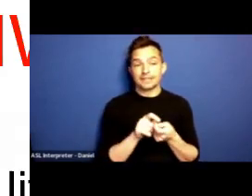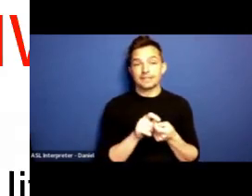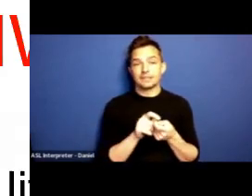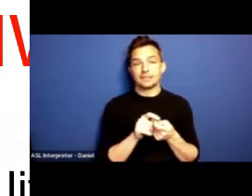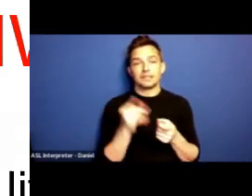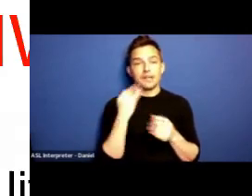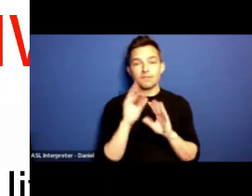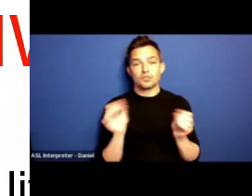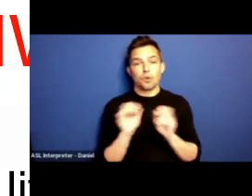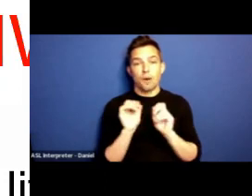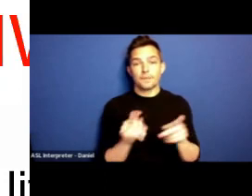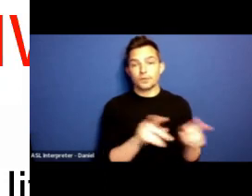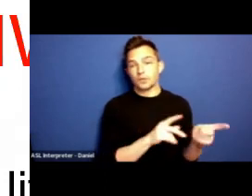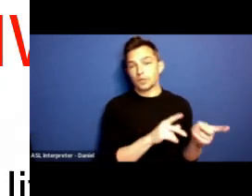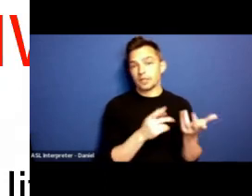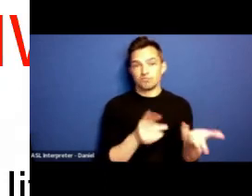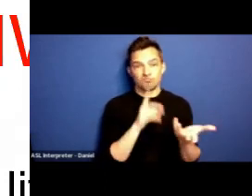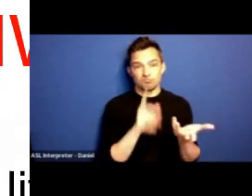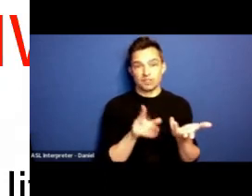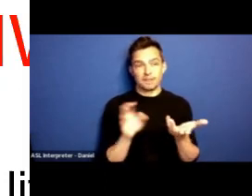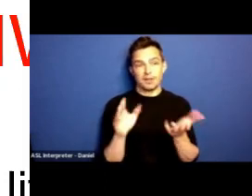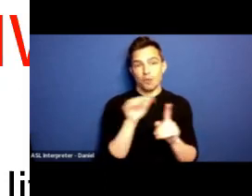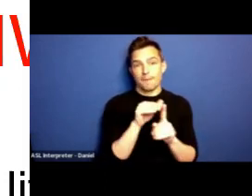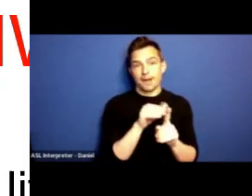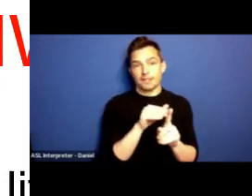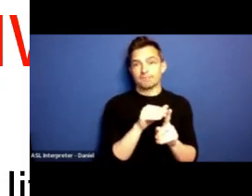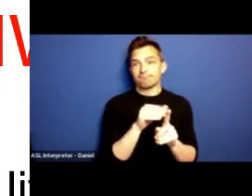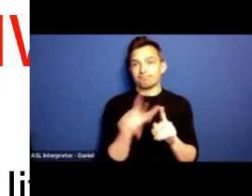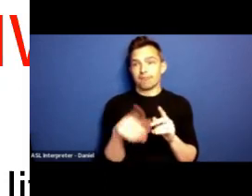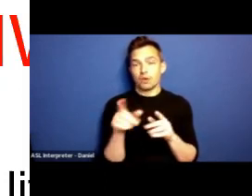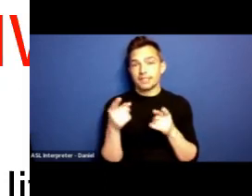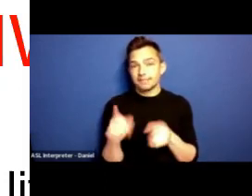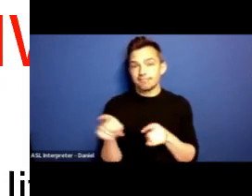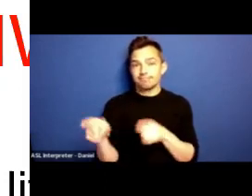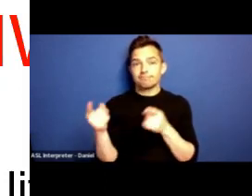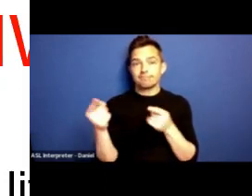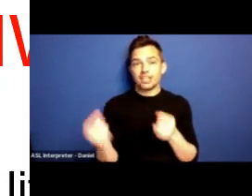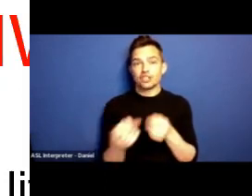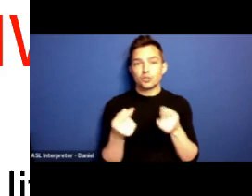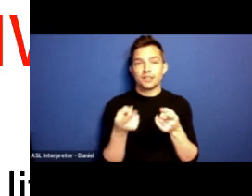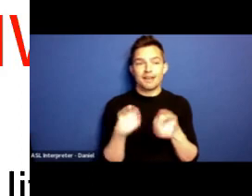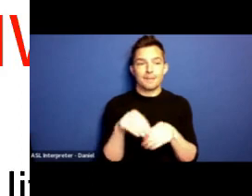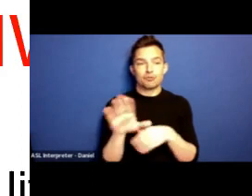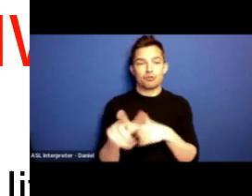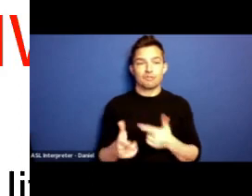opportunity to really be reminded of injuries previously in your life, then our times you